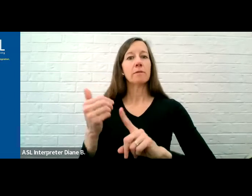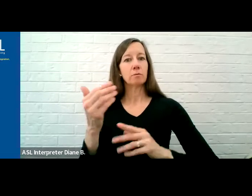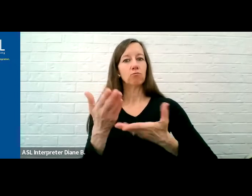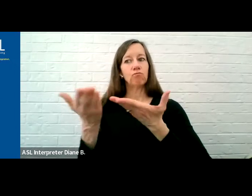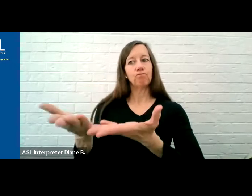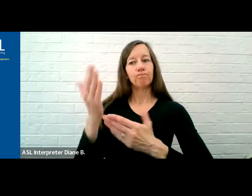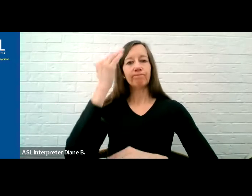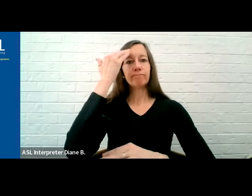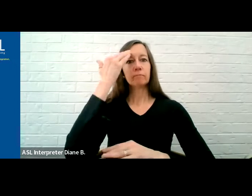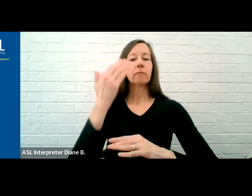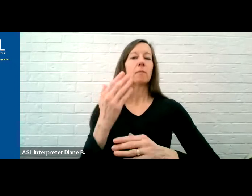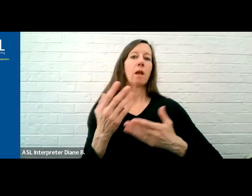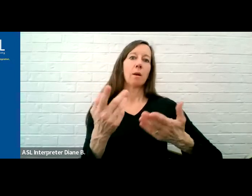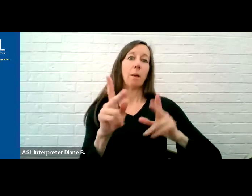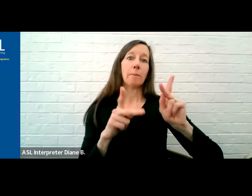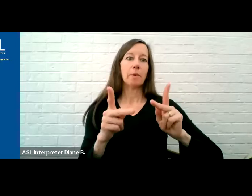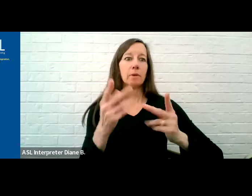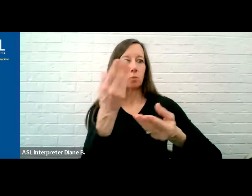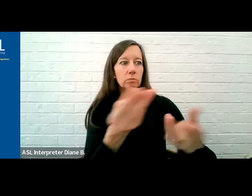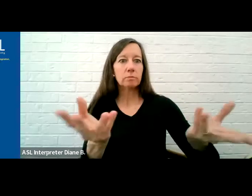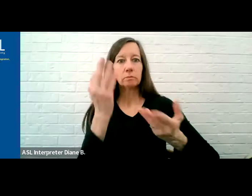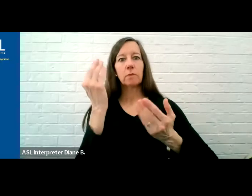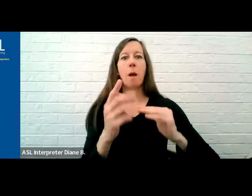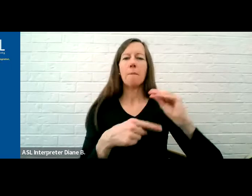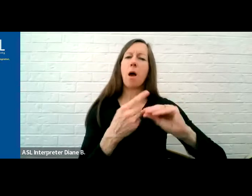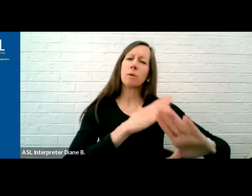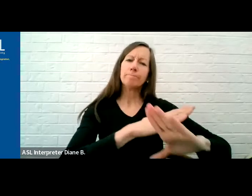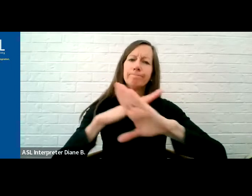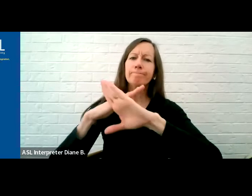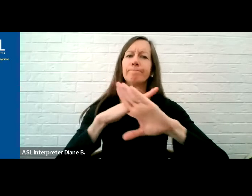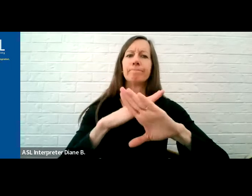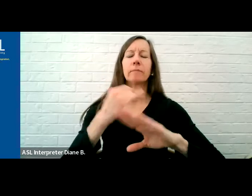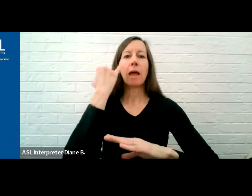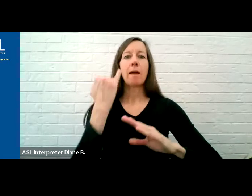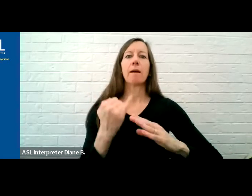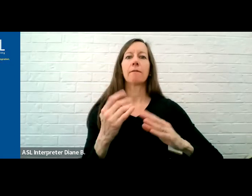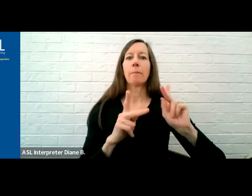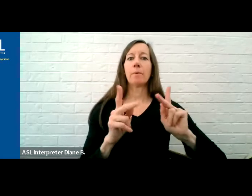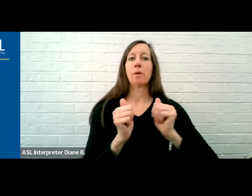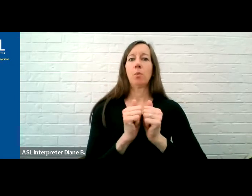barriers they face to living independently in the community has LED to very limited housing options,